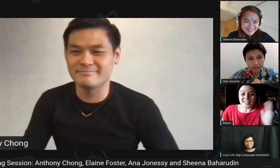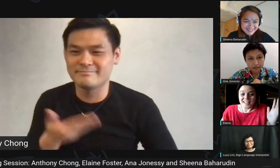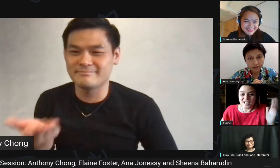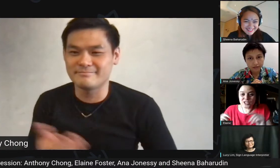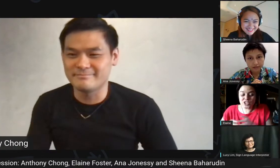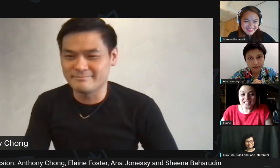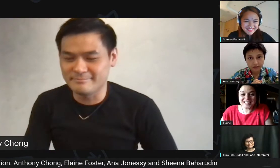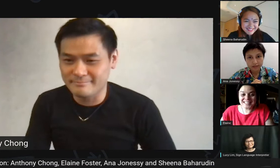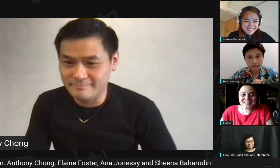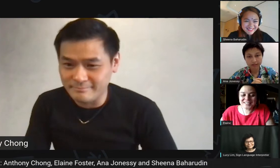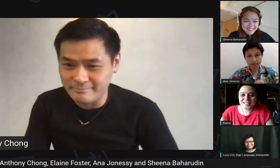Sheena?